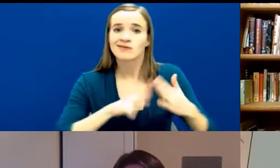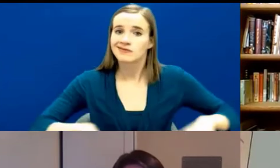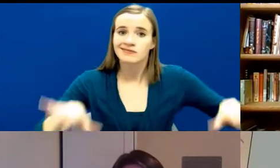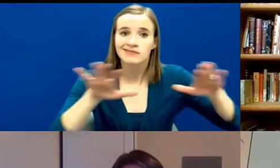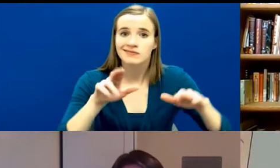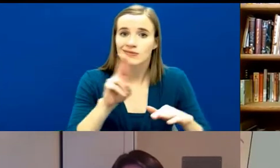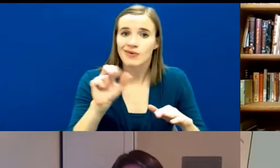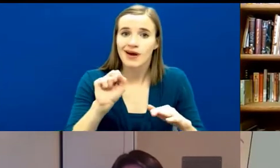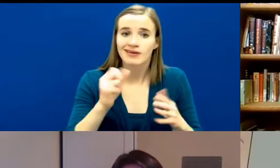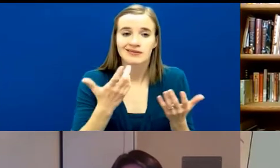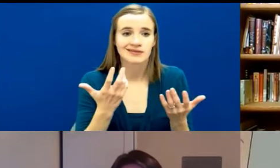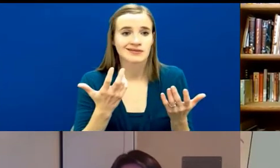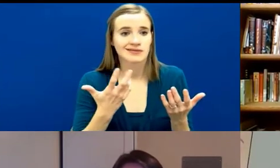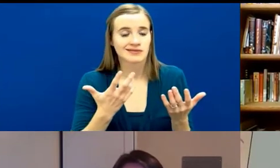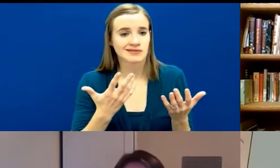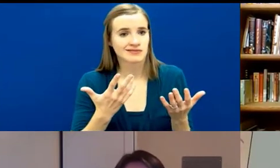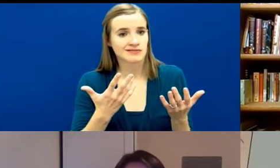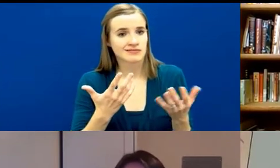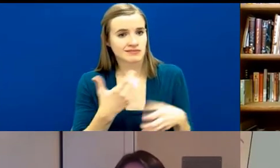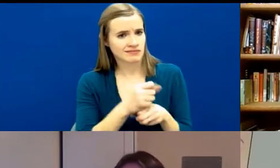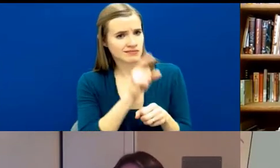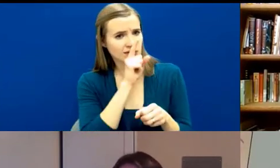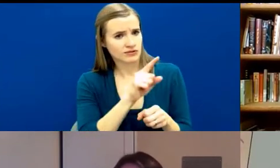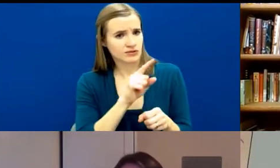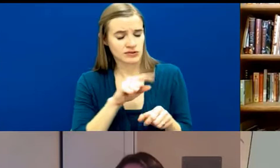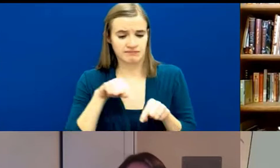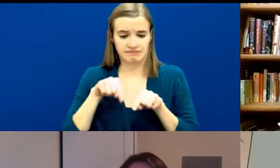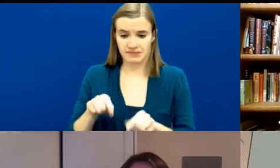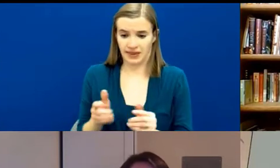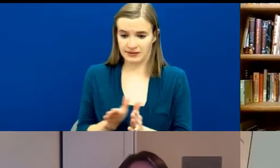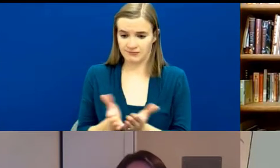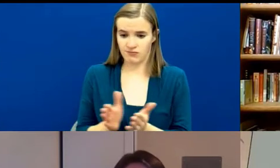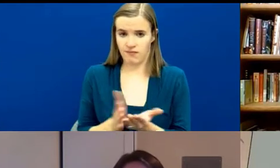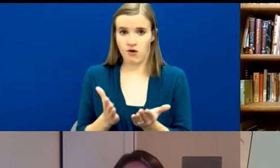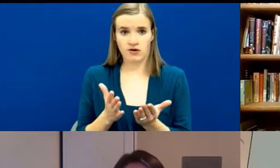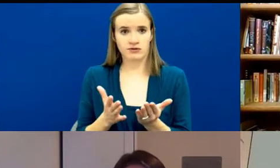sure that um, that this book be, be recognized as part of school